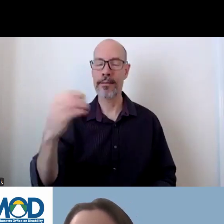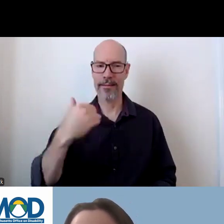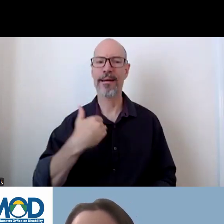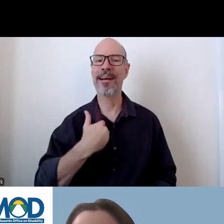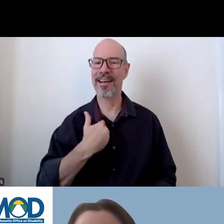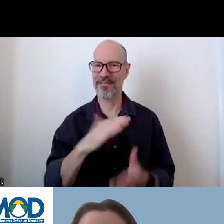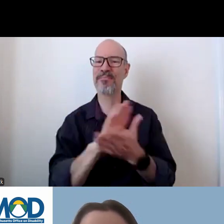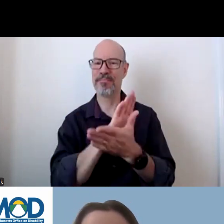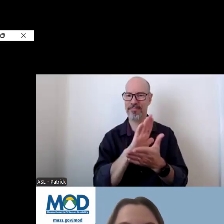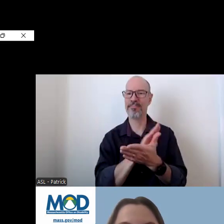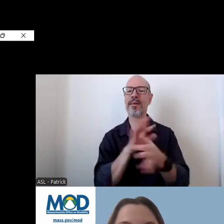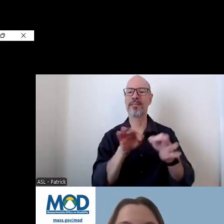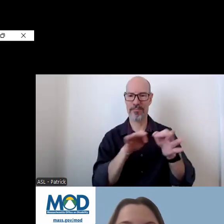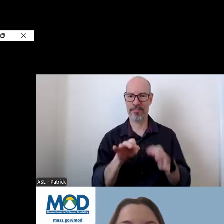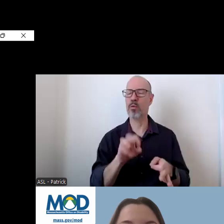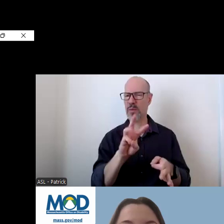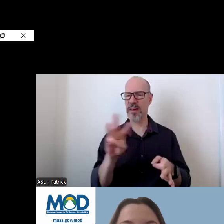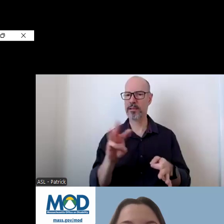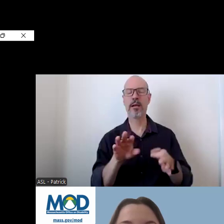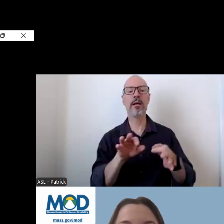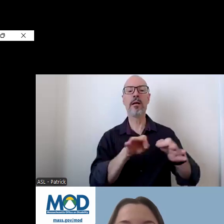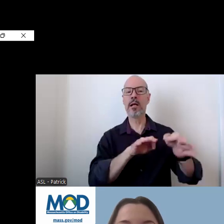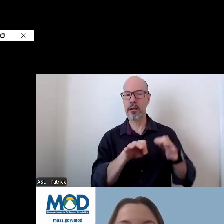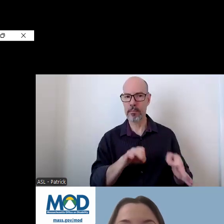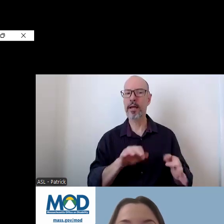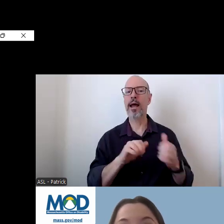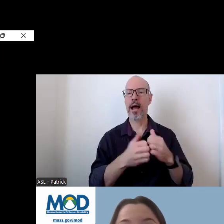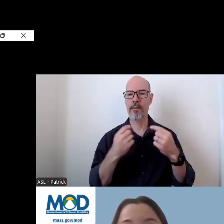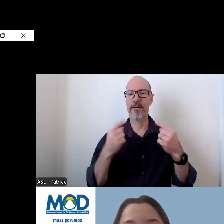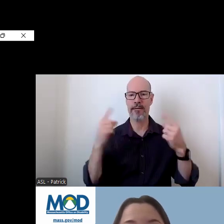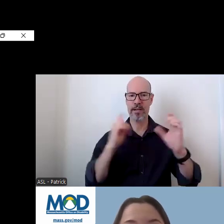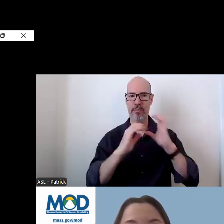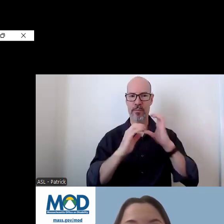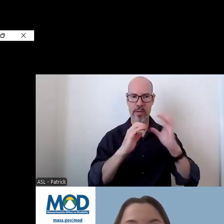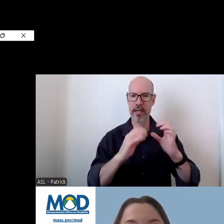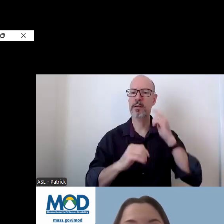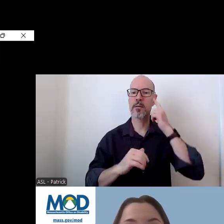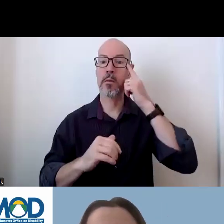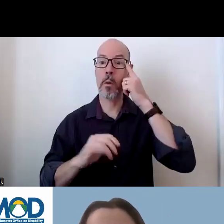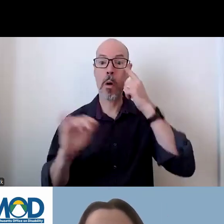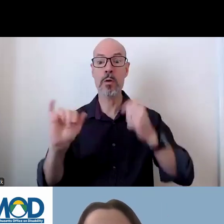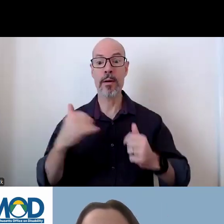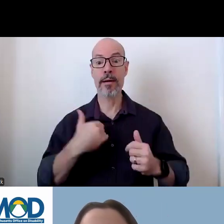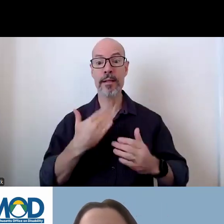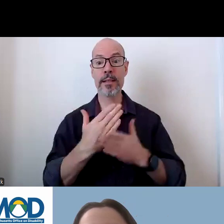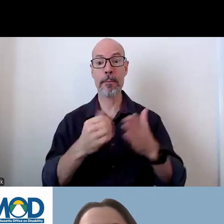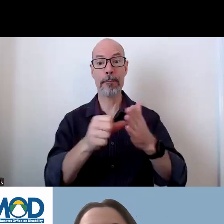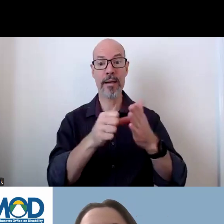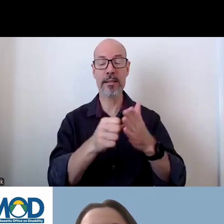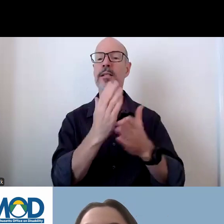guidance page all about effective communication and your We also have pages